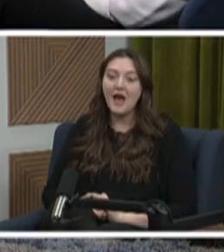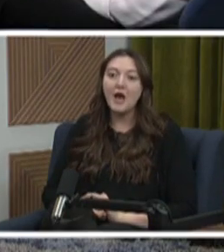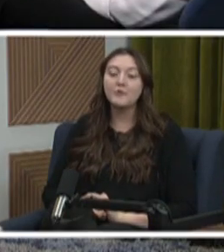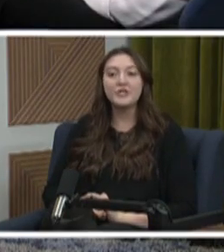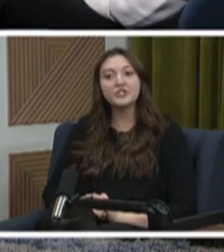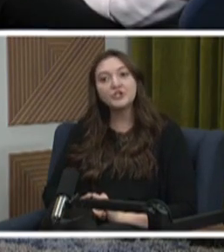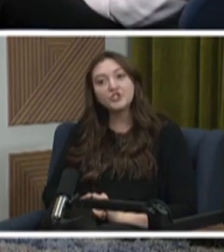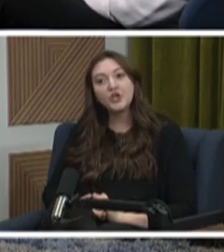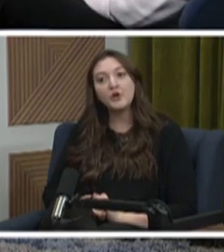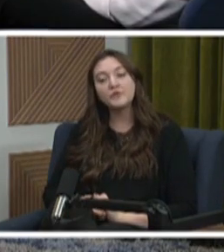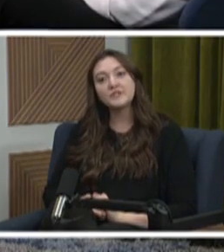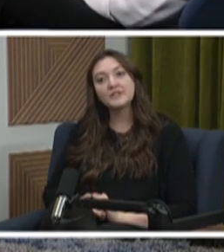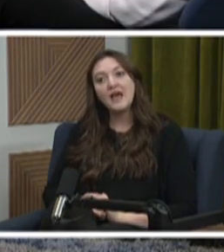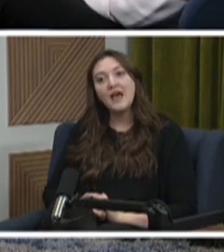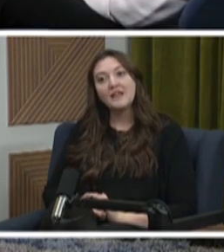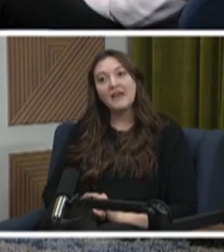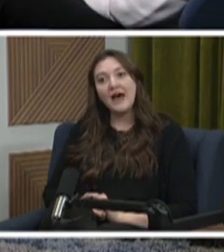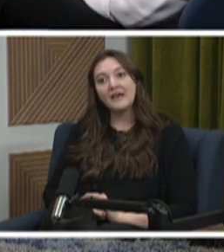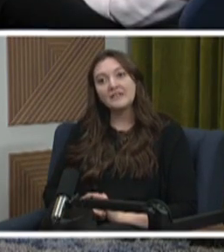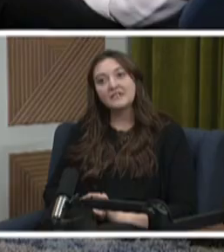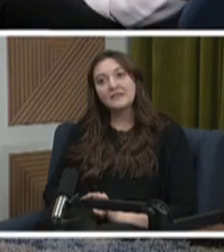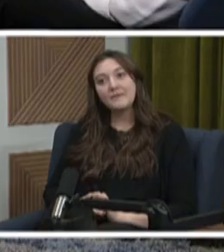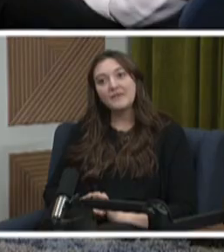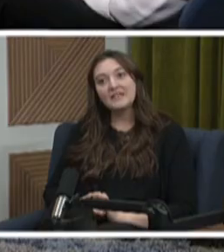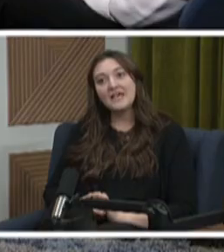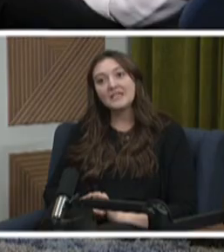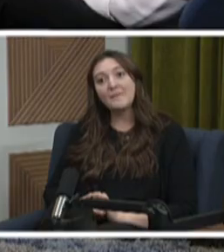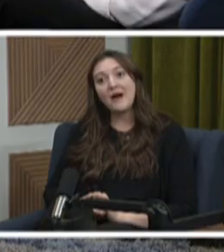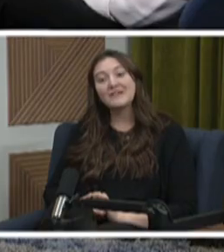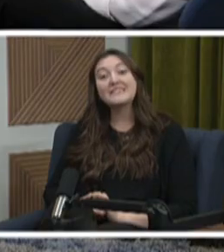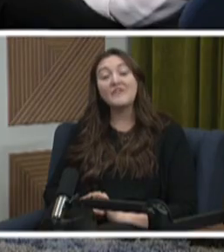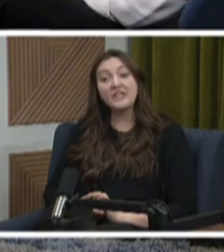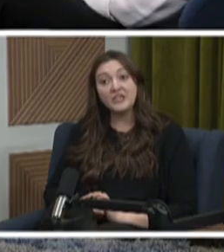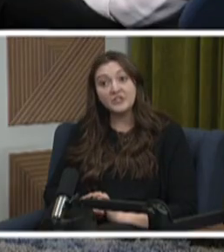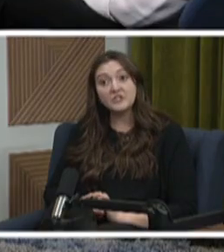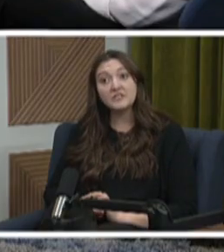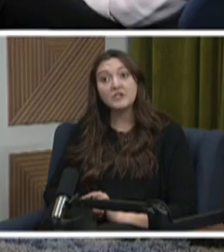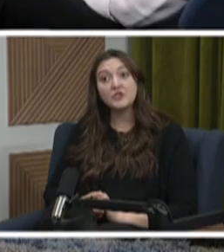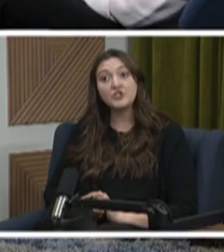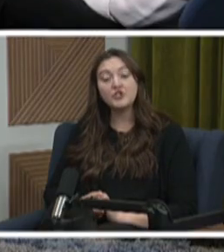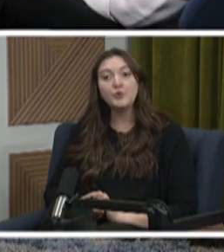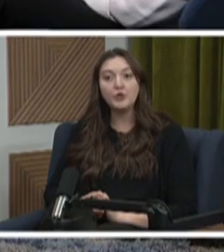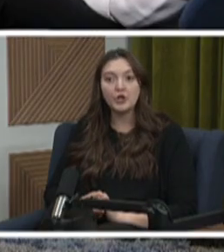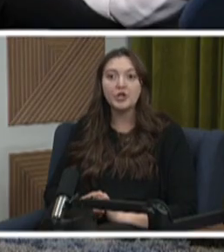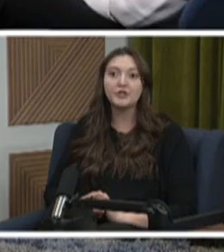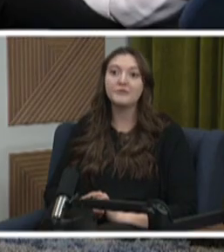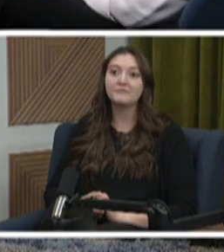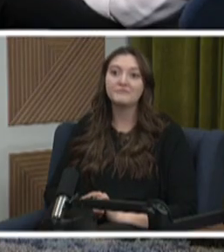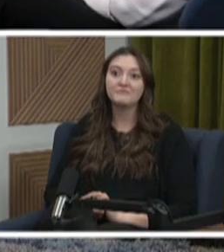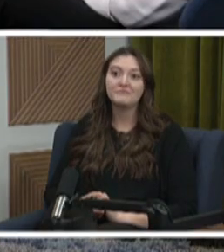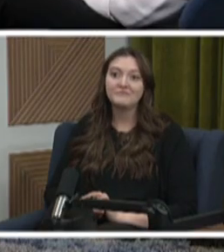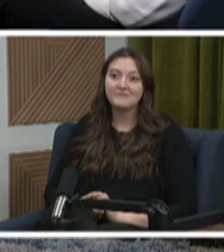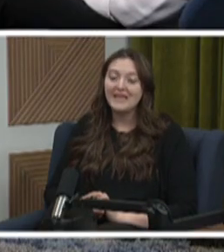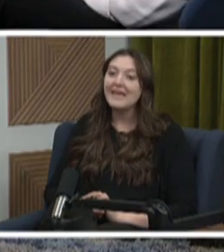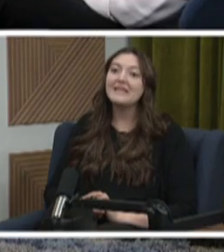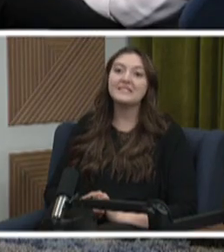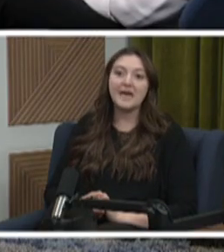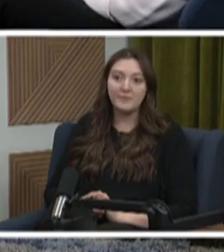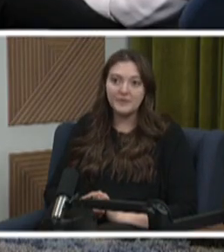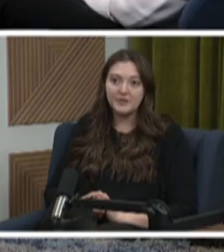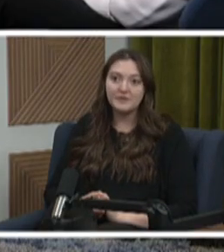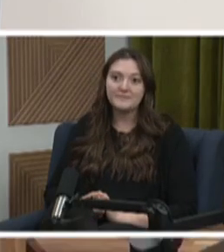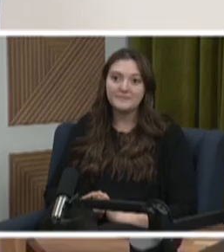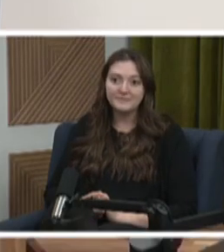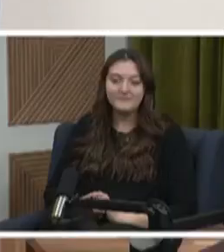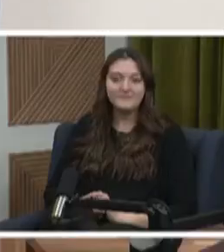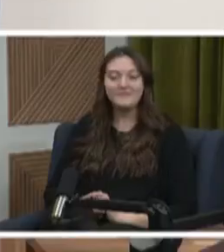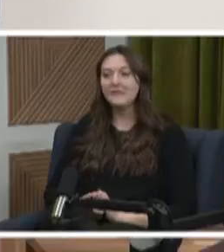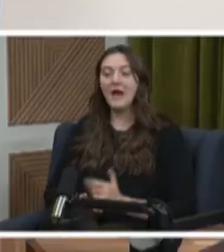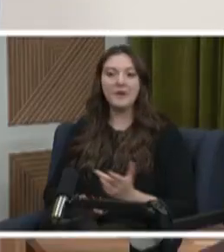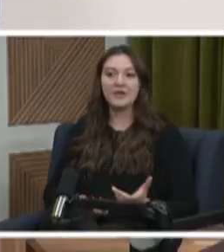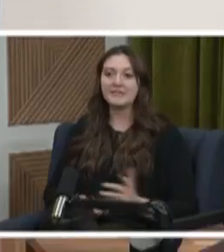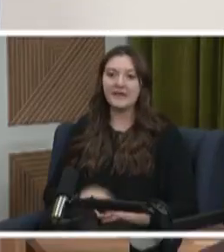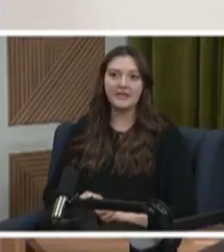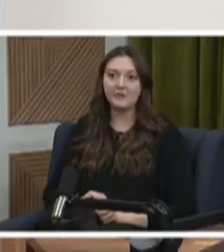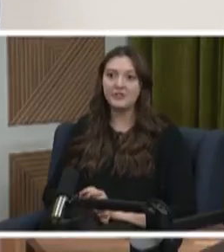Research shows that it takes about seven years to learn in-depth American Sign Language.